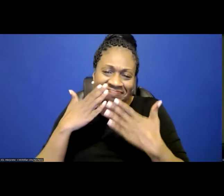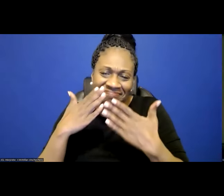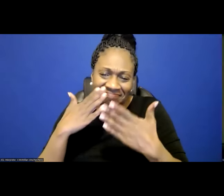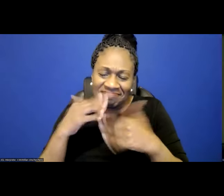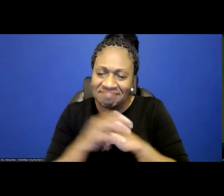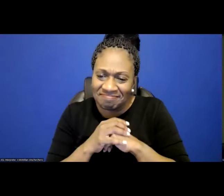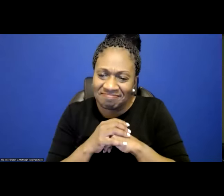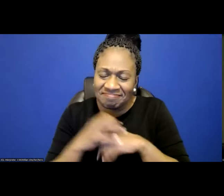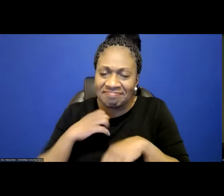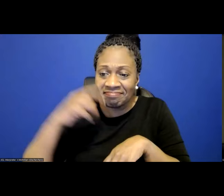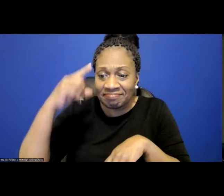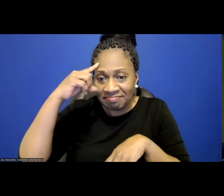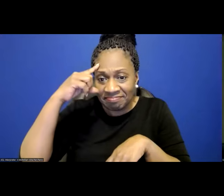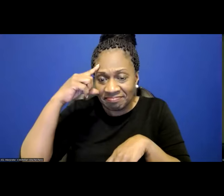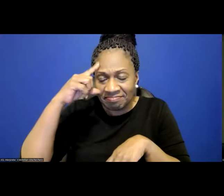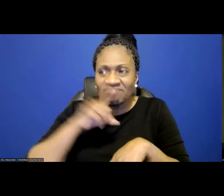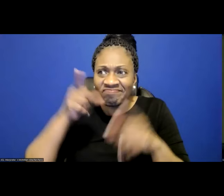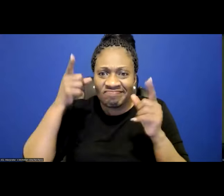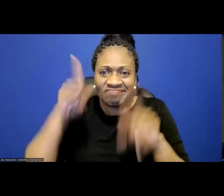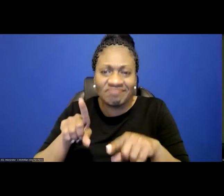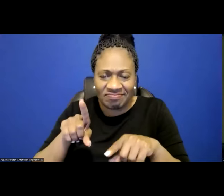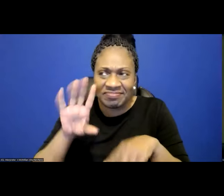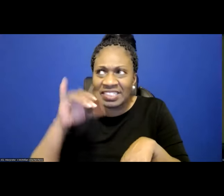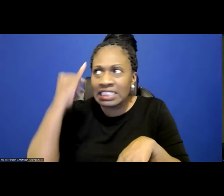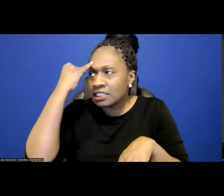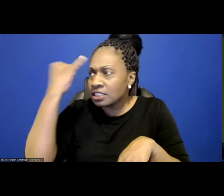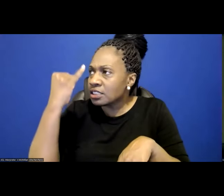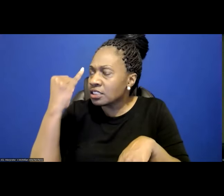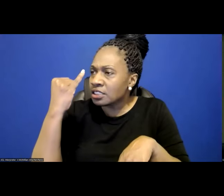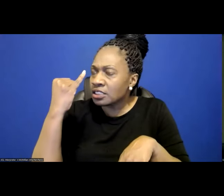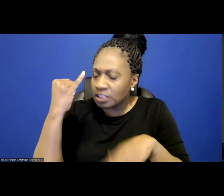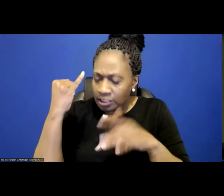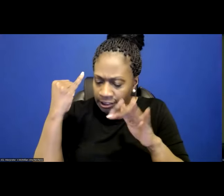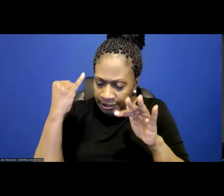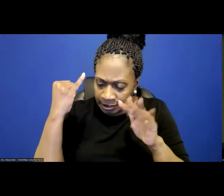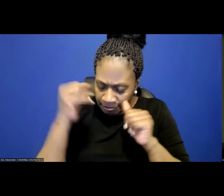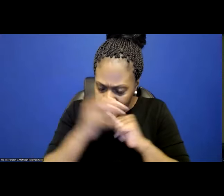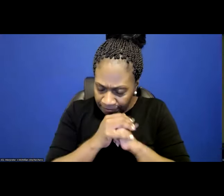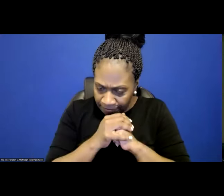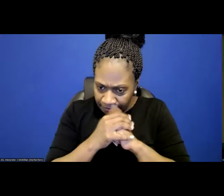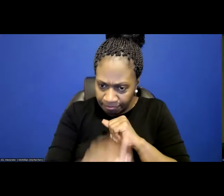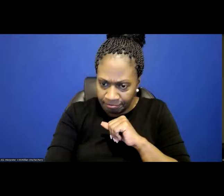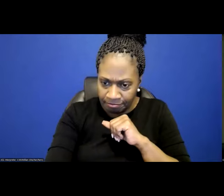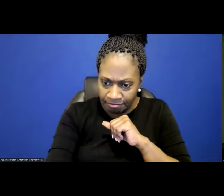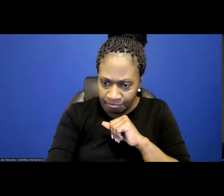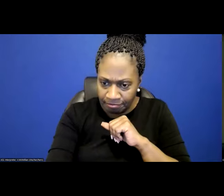I think I really agree with that idea of musical joy being found